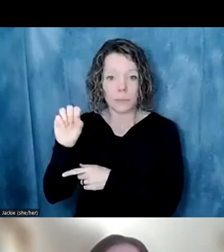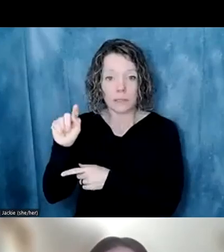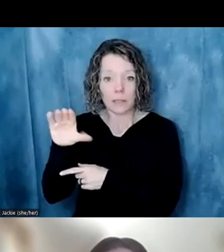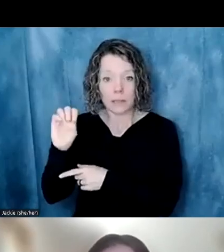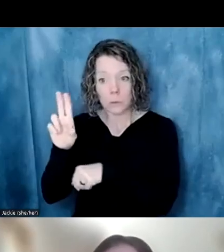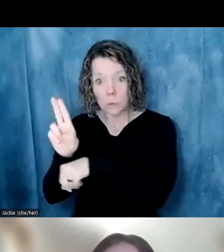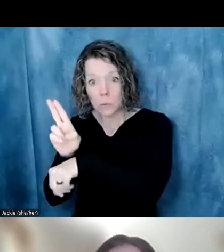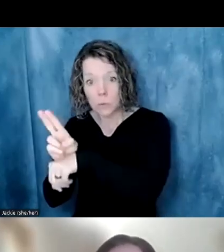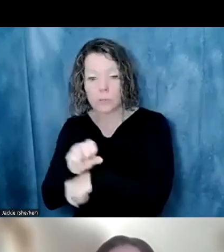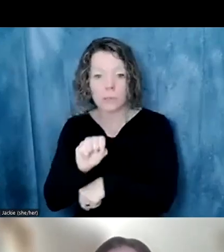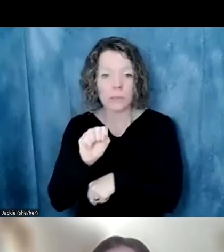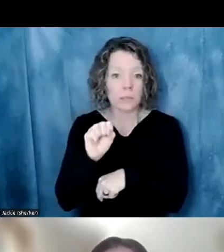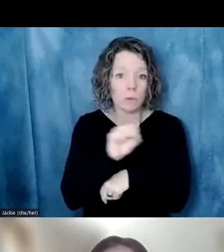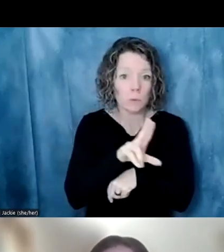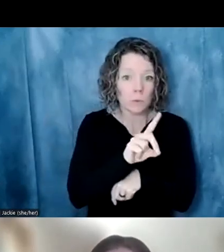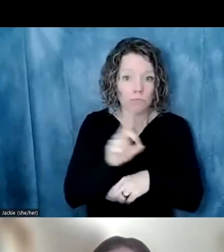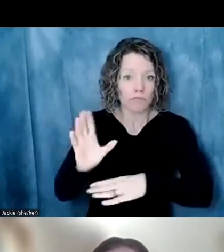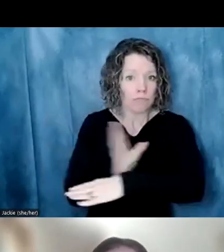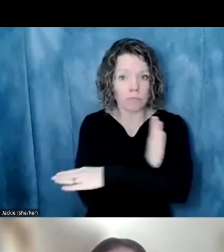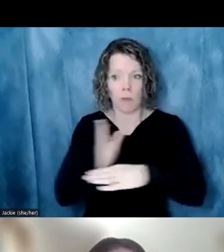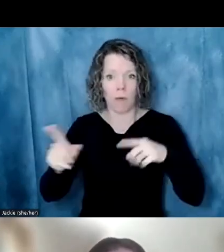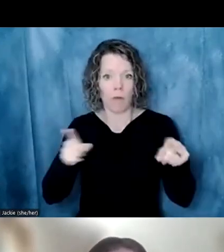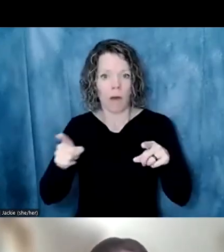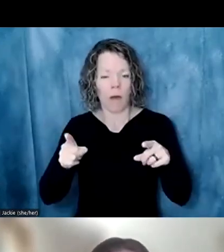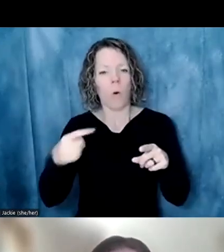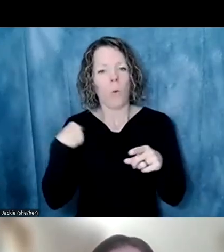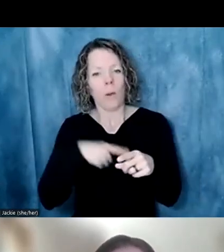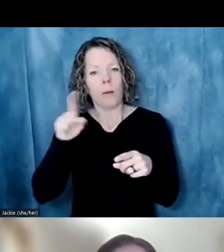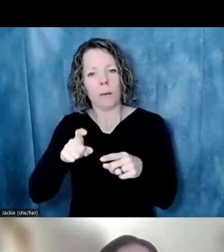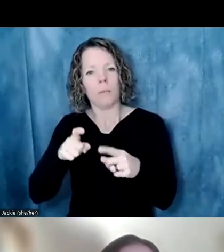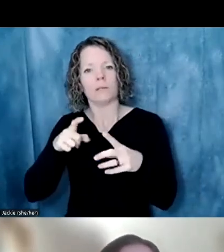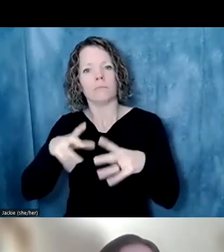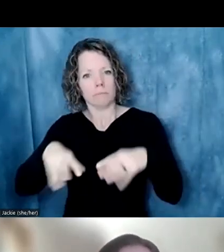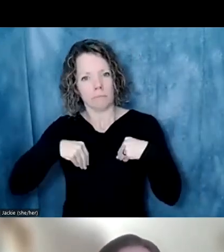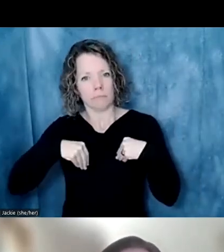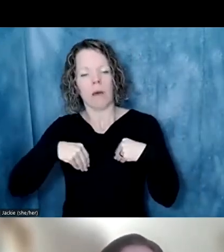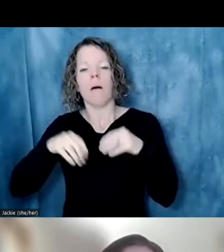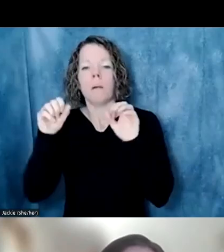as a baseline assumes that it is possible to recover from substance use and that the recovery